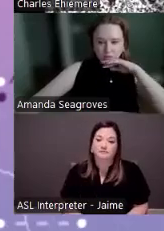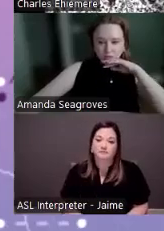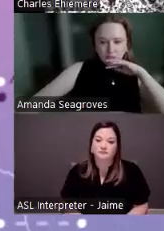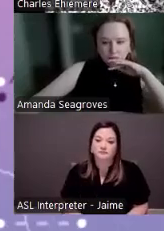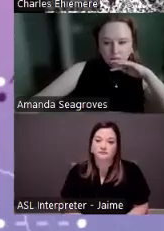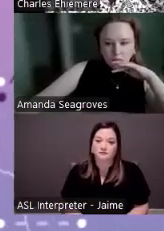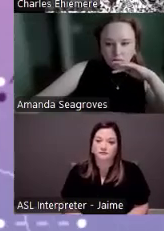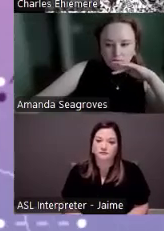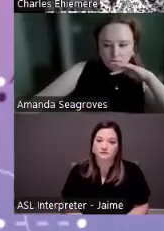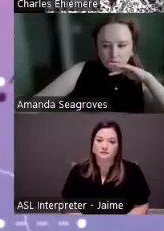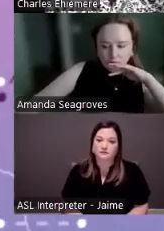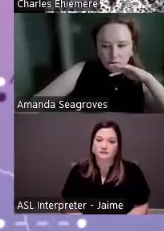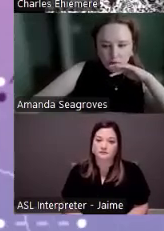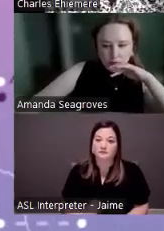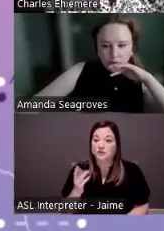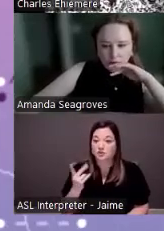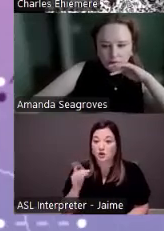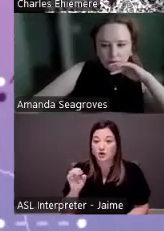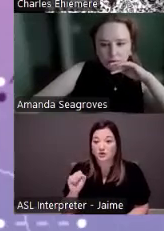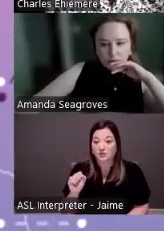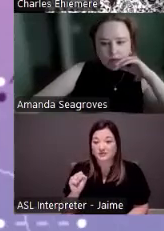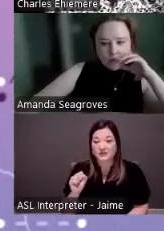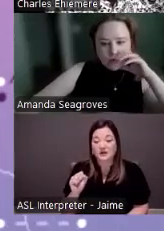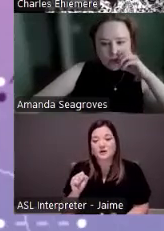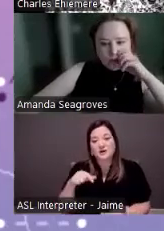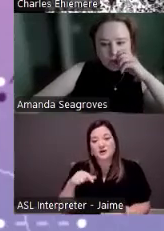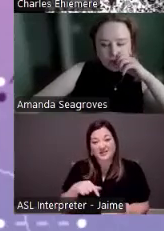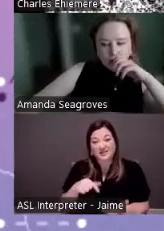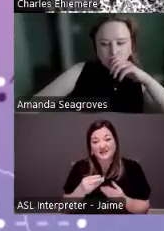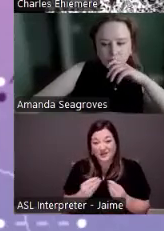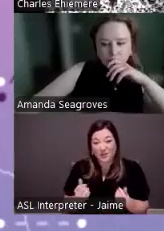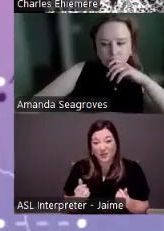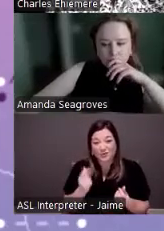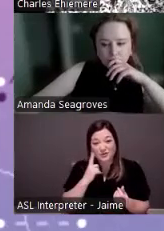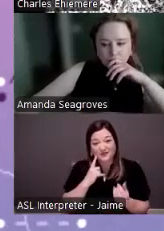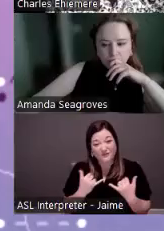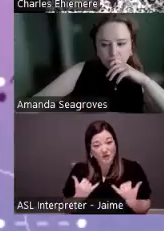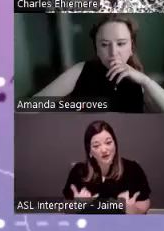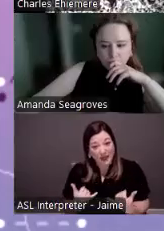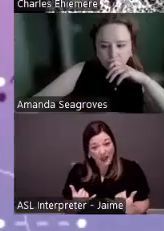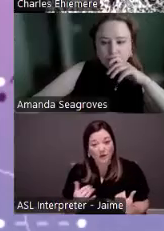This solution may not be for now-- like I said, there's room for improvement.